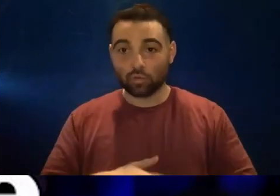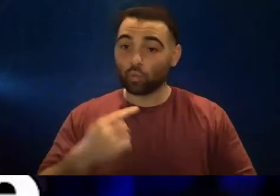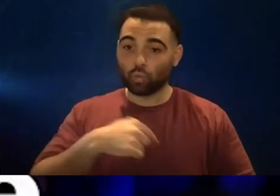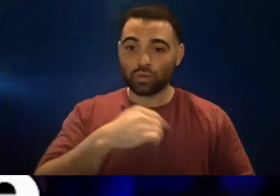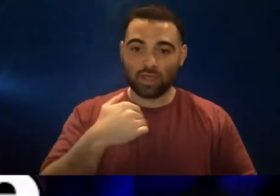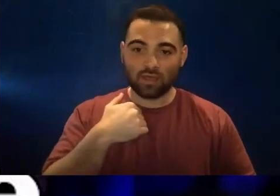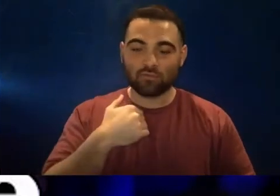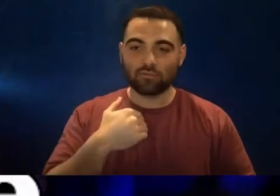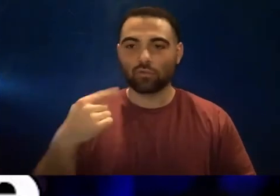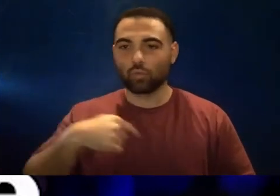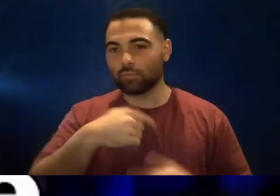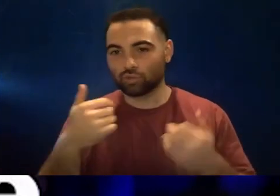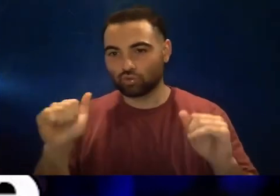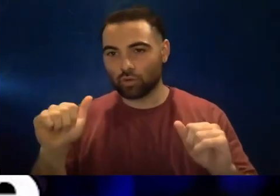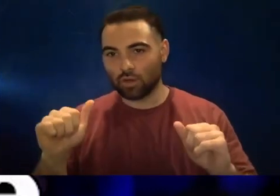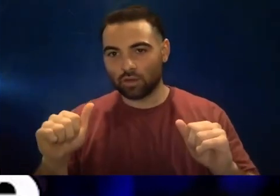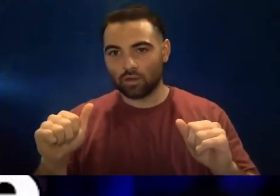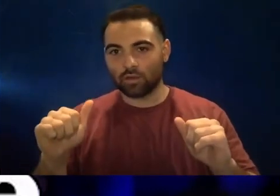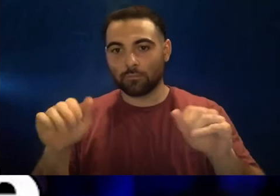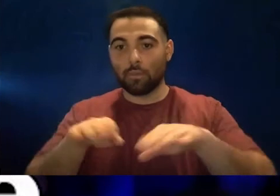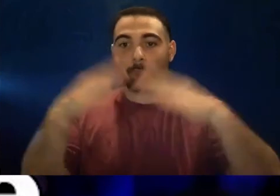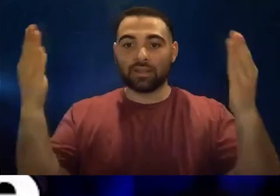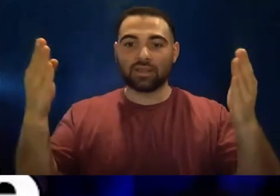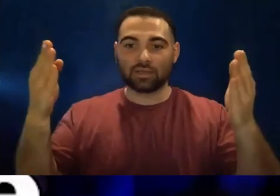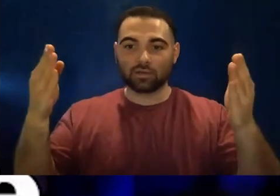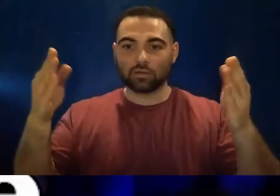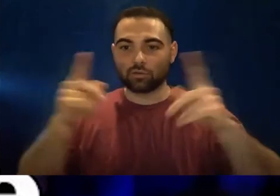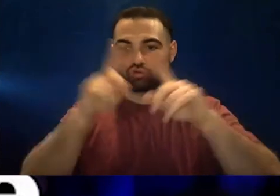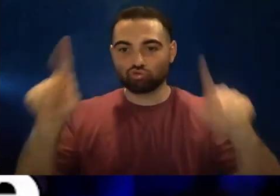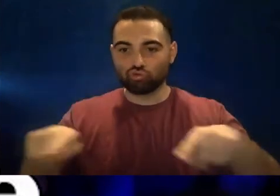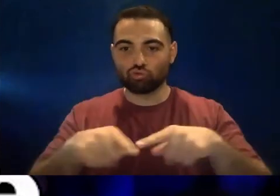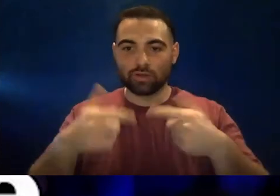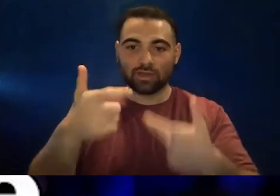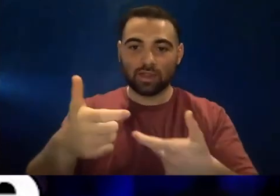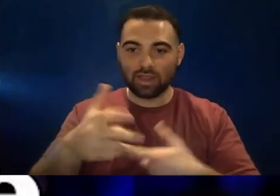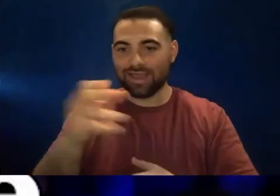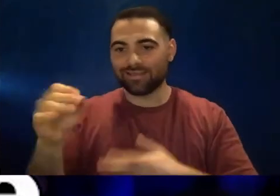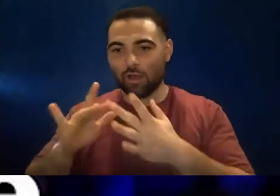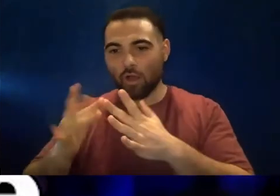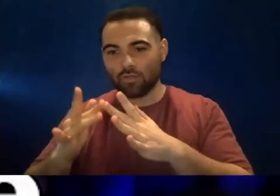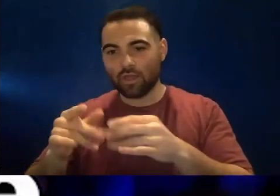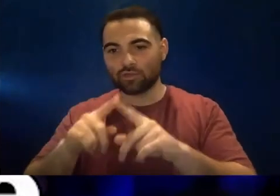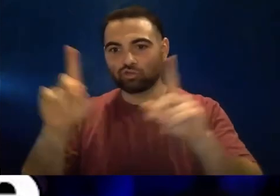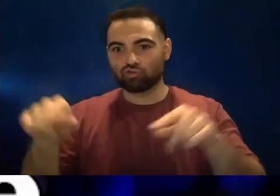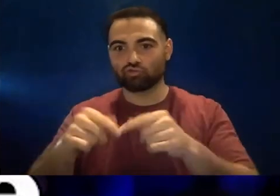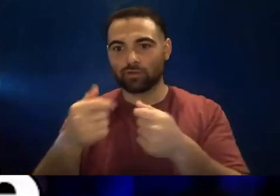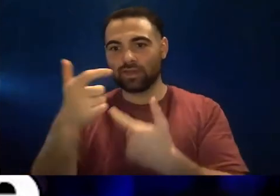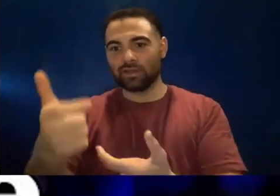So we've been trying to hold public screenings and online screenings for the community in New York